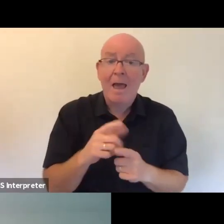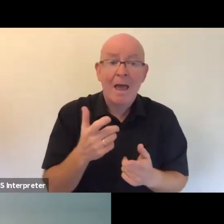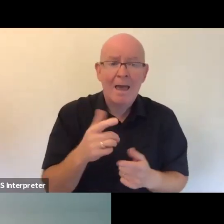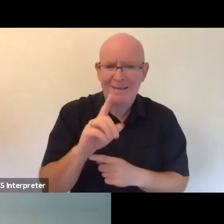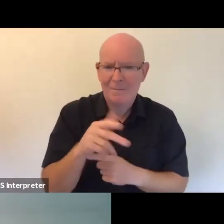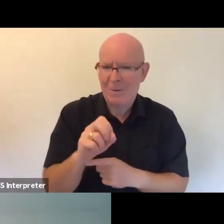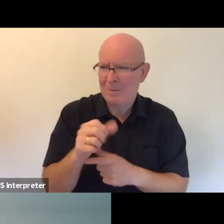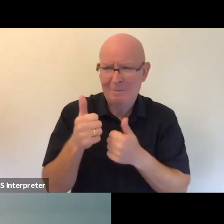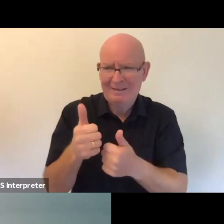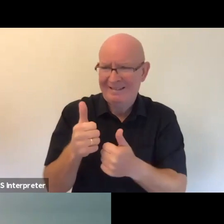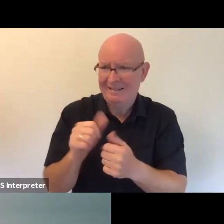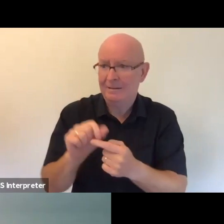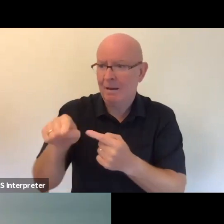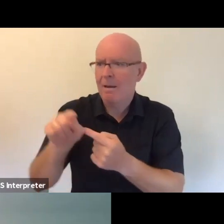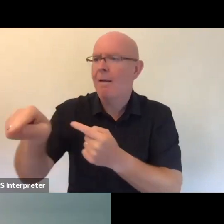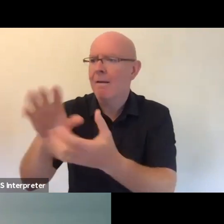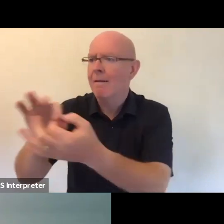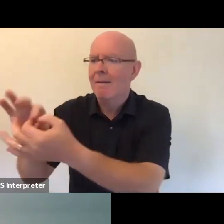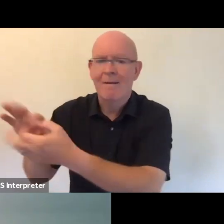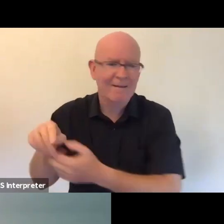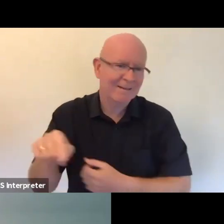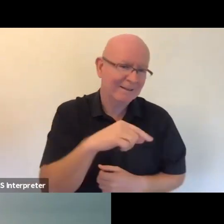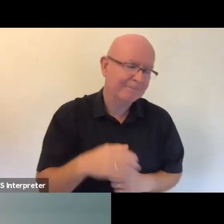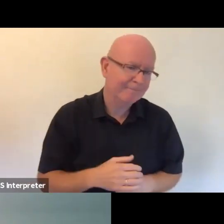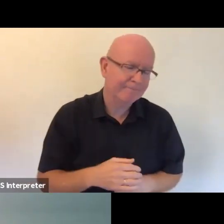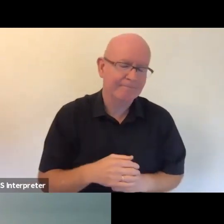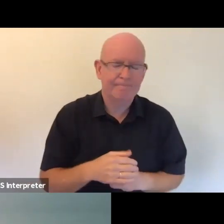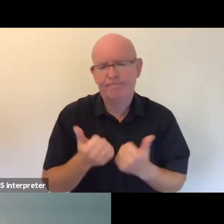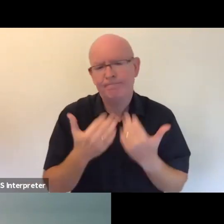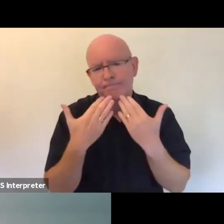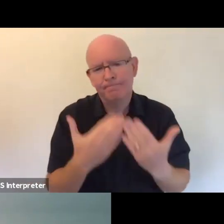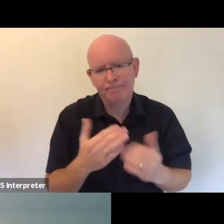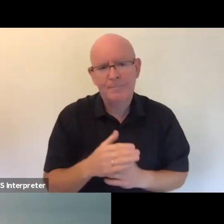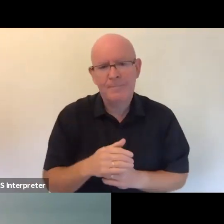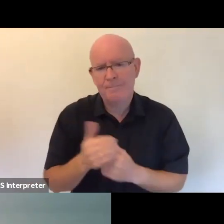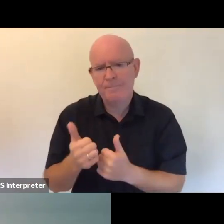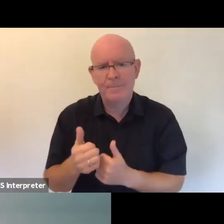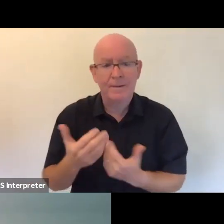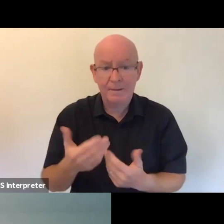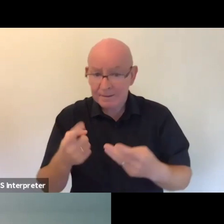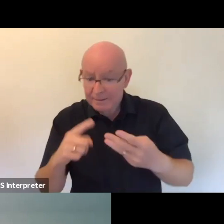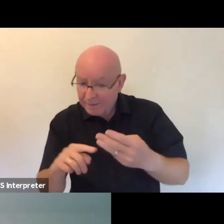But rigid processes of registration in confirmed status makes it really difficult. I think this is the same in all countries